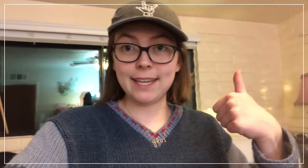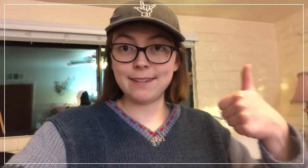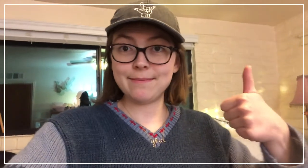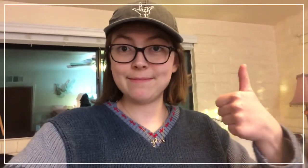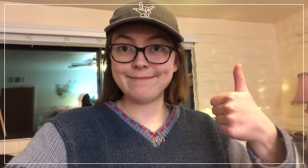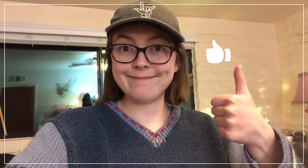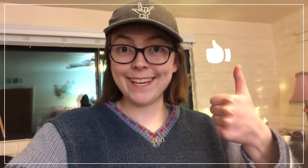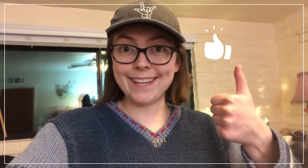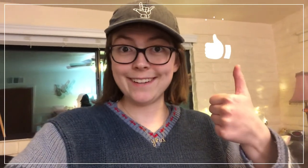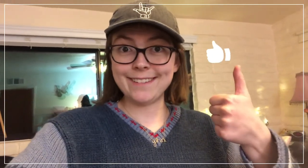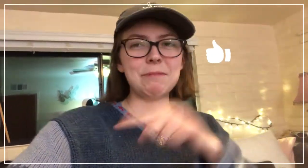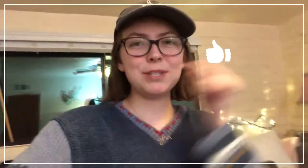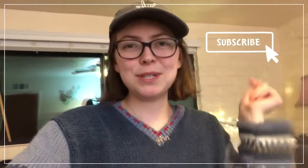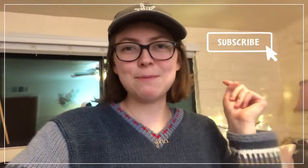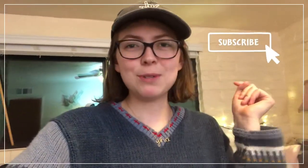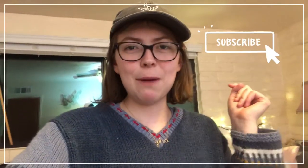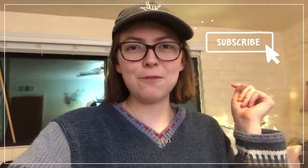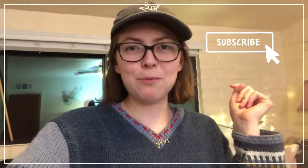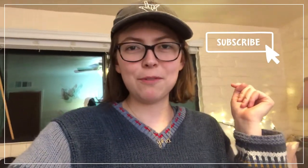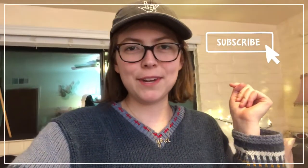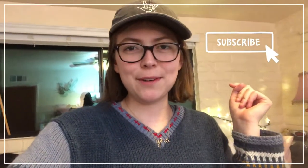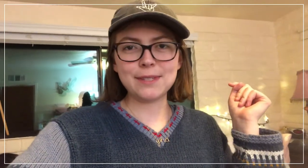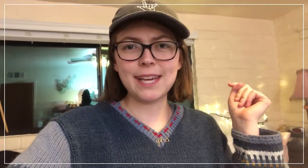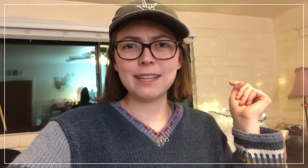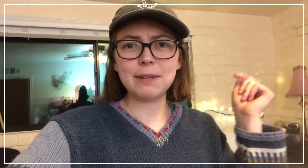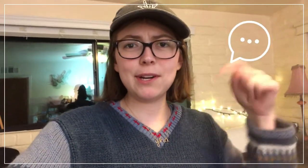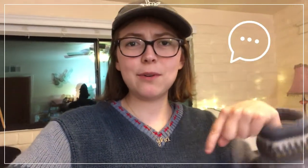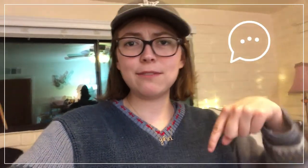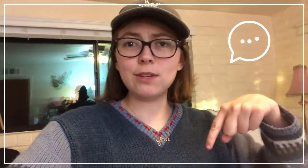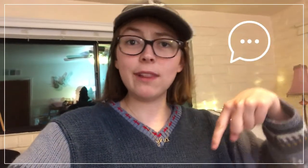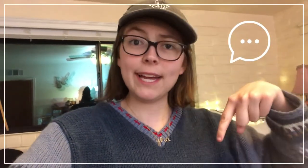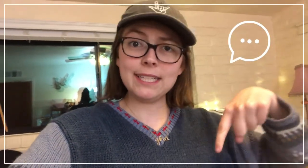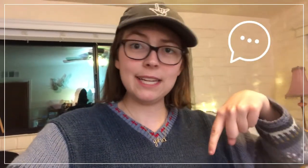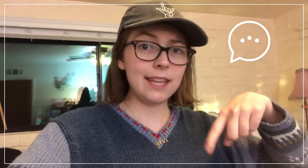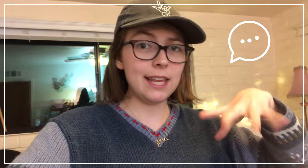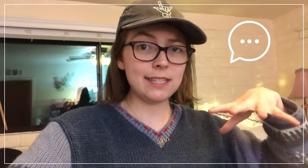it like it make sure to subscribe for more videos and let me know if you liked this type